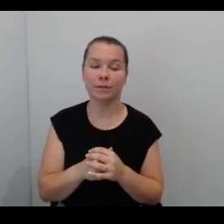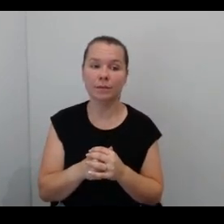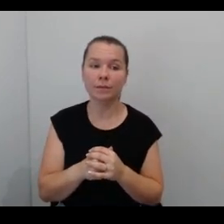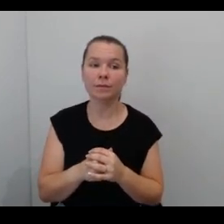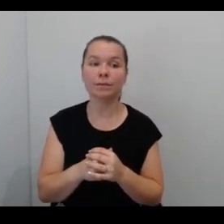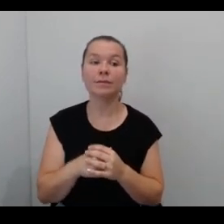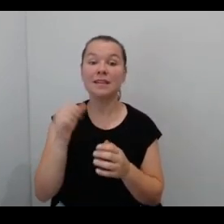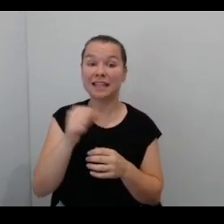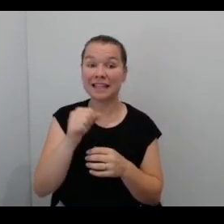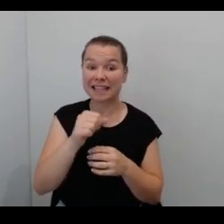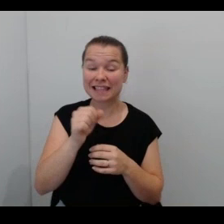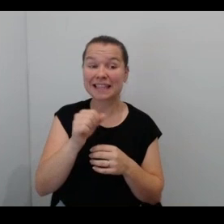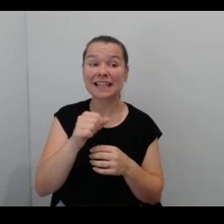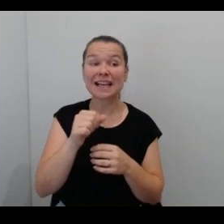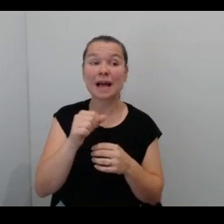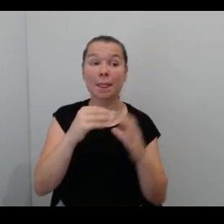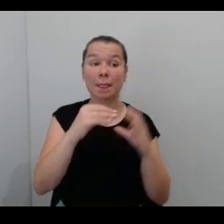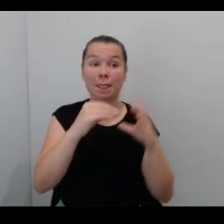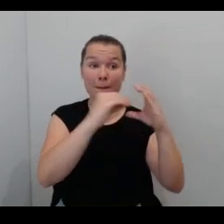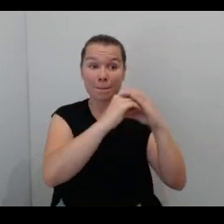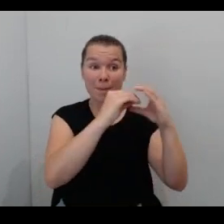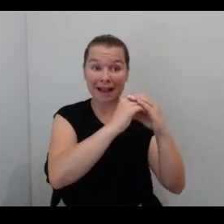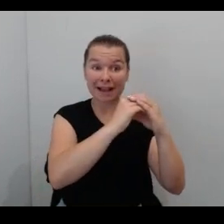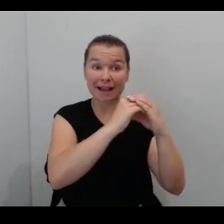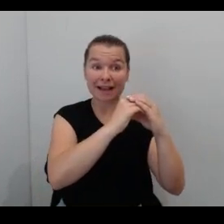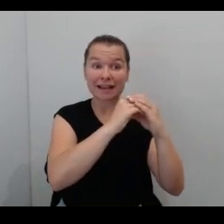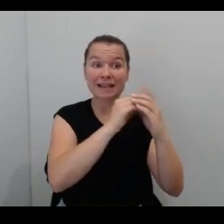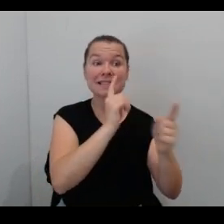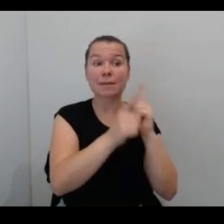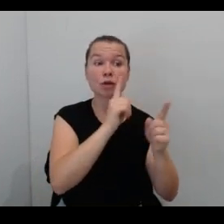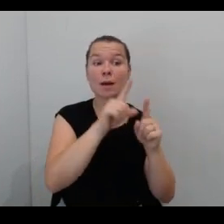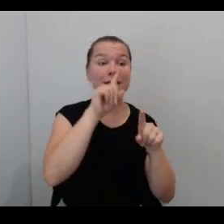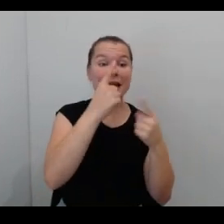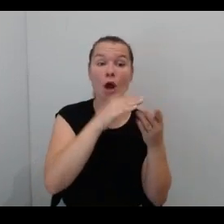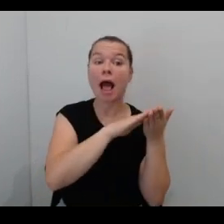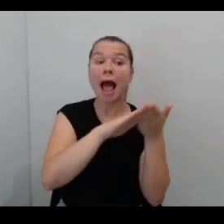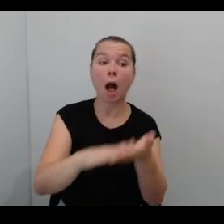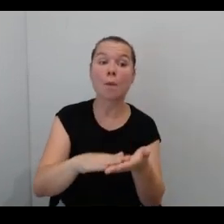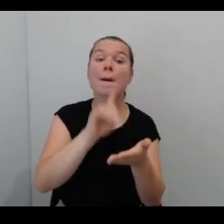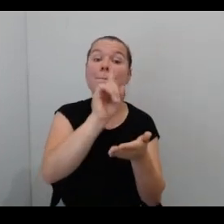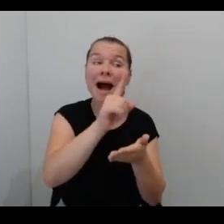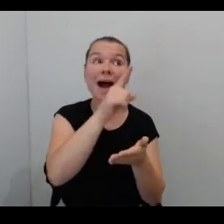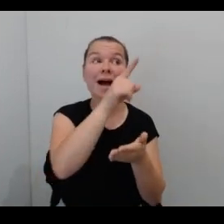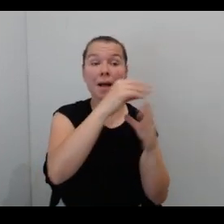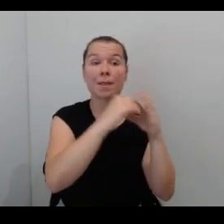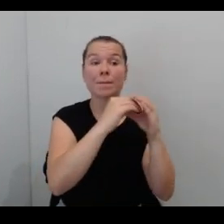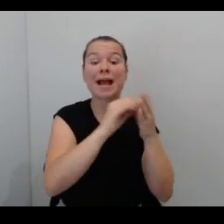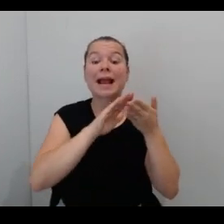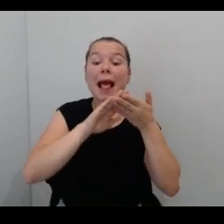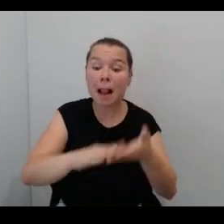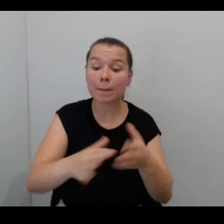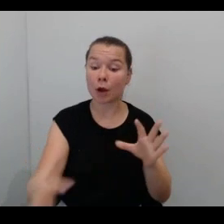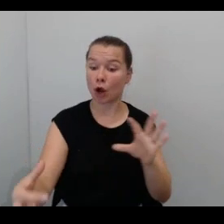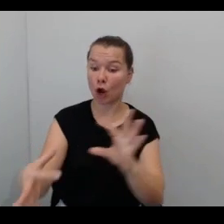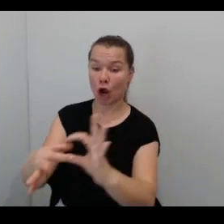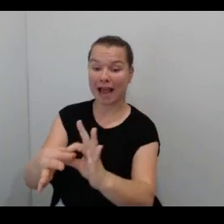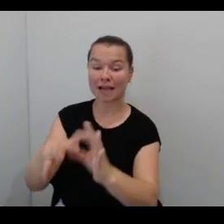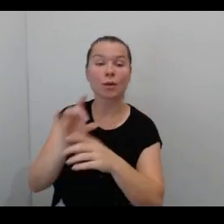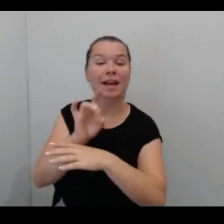but also help you to connect their clients with counselling or family and domestic violence